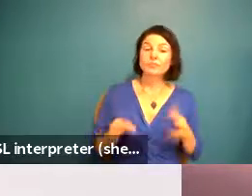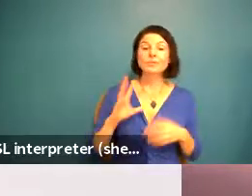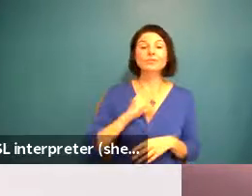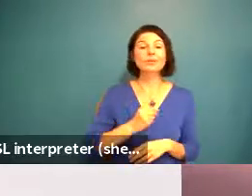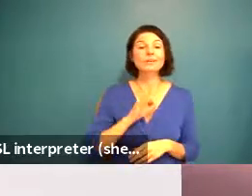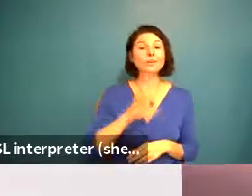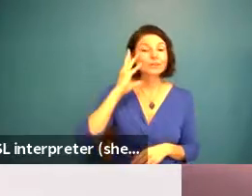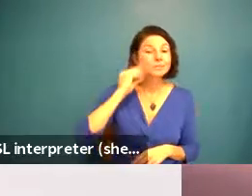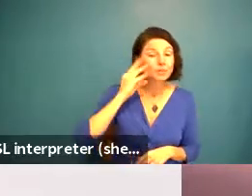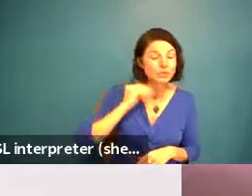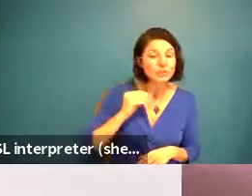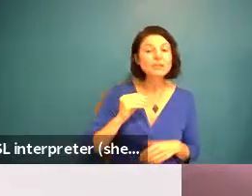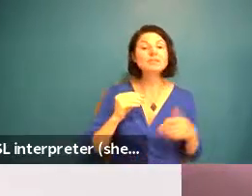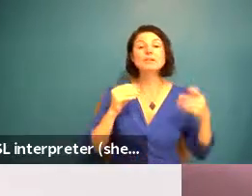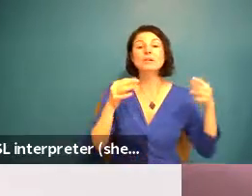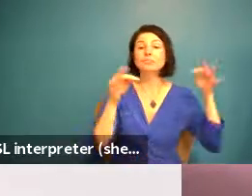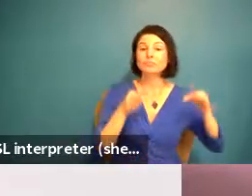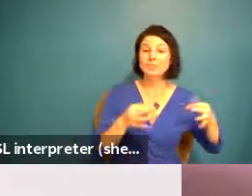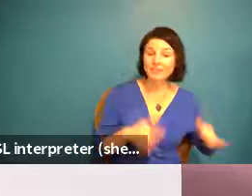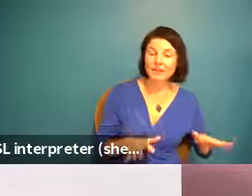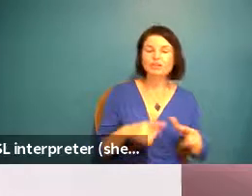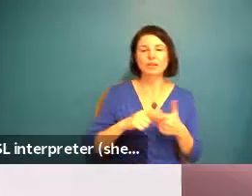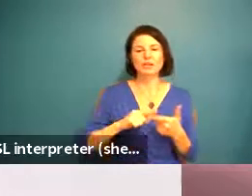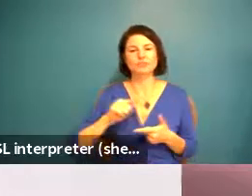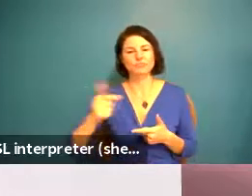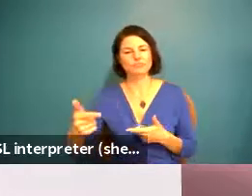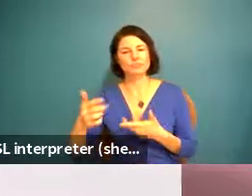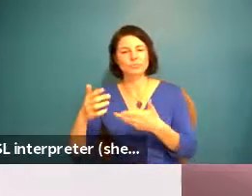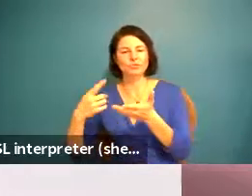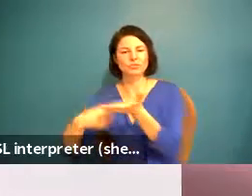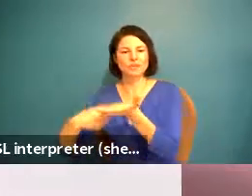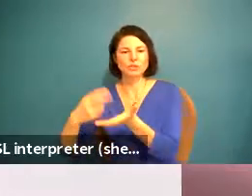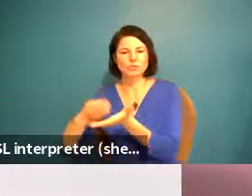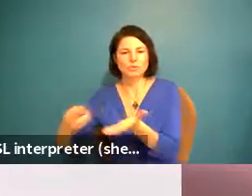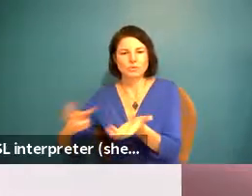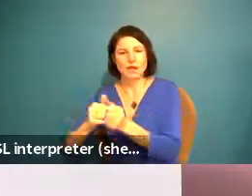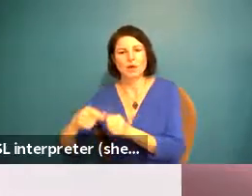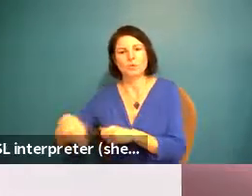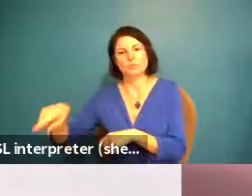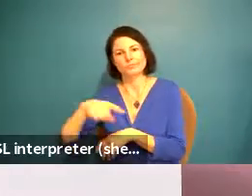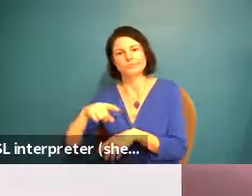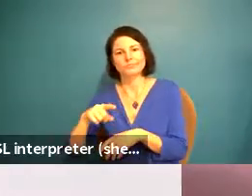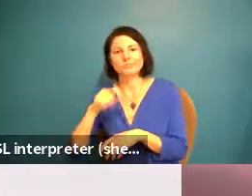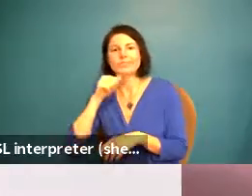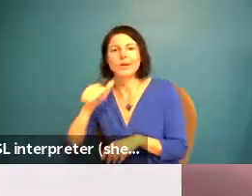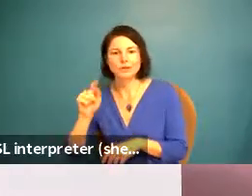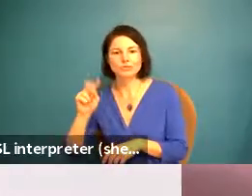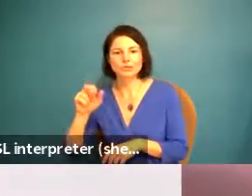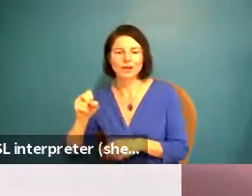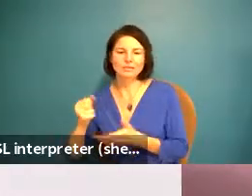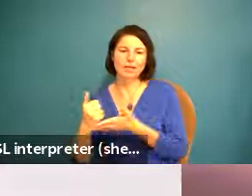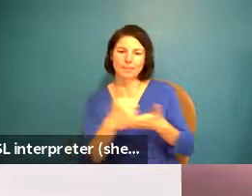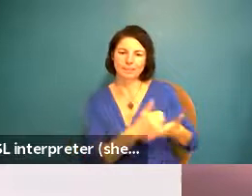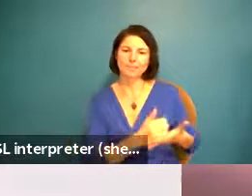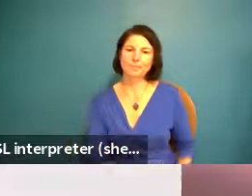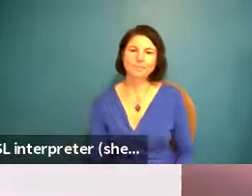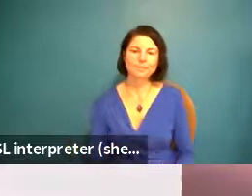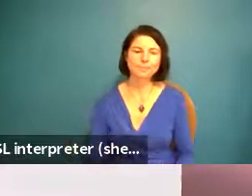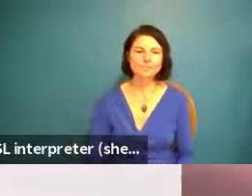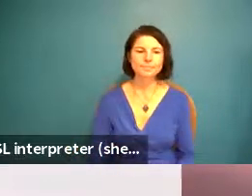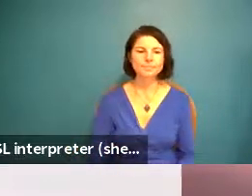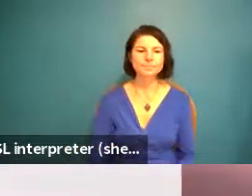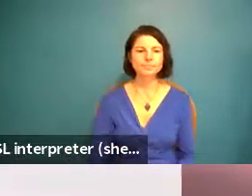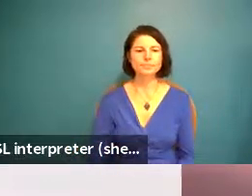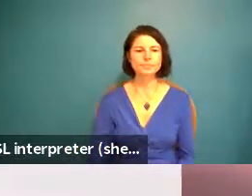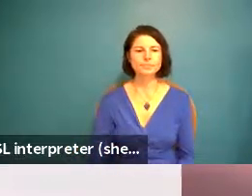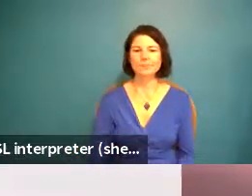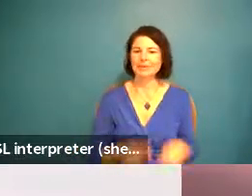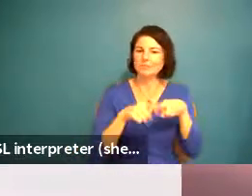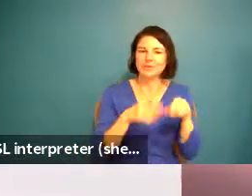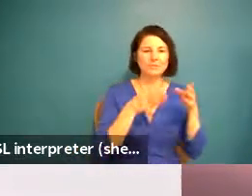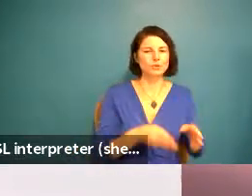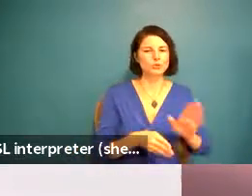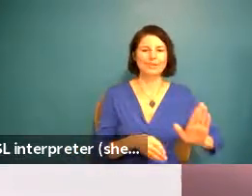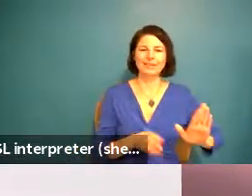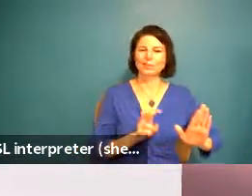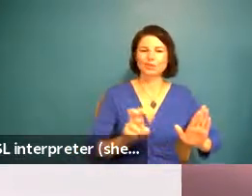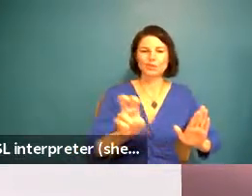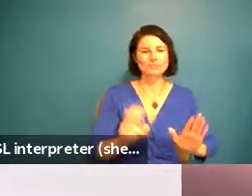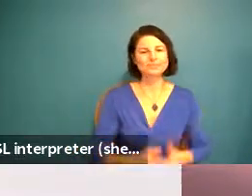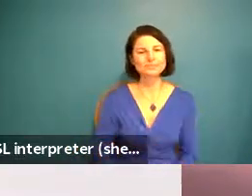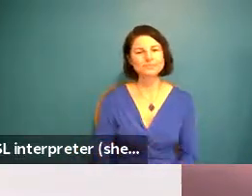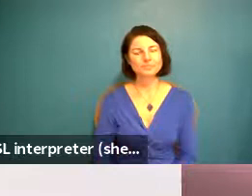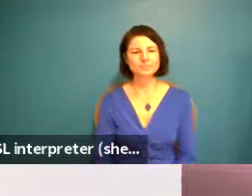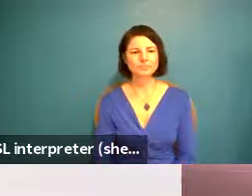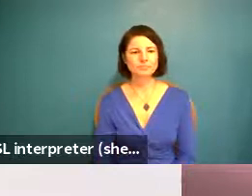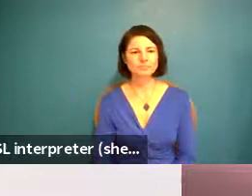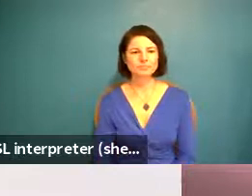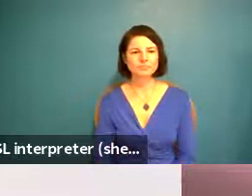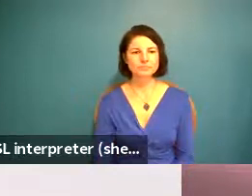trans people in general. But that question, yeah, it's, it's very, you know, it'll be unique to the person. So about 40% of non